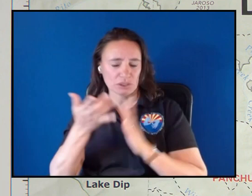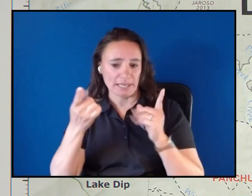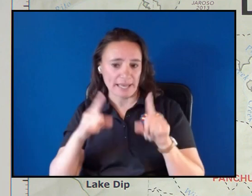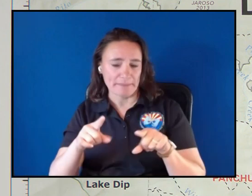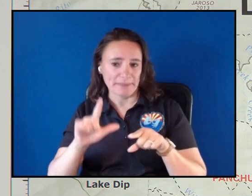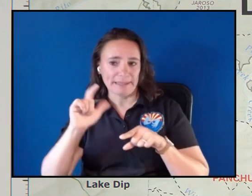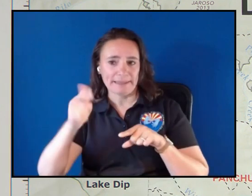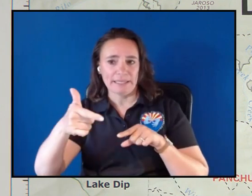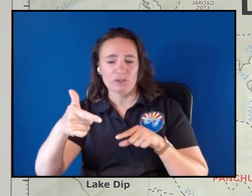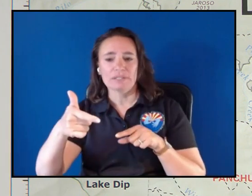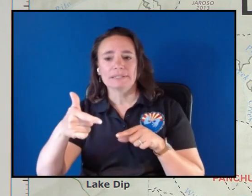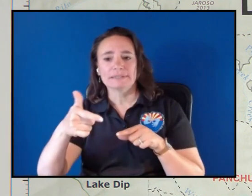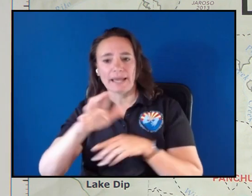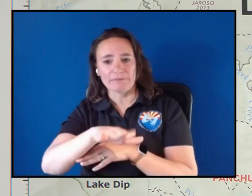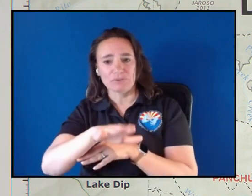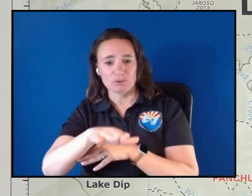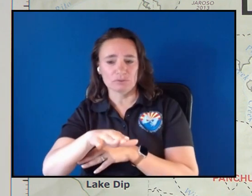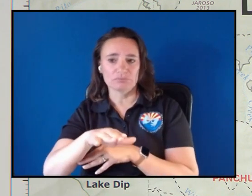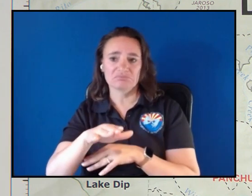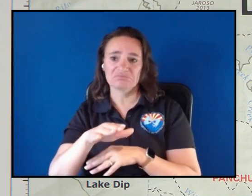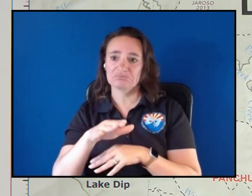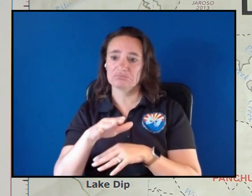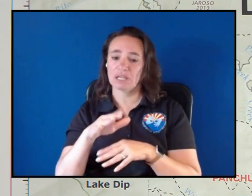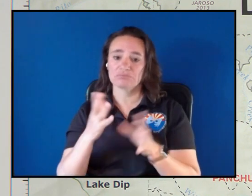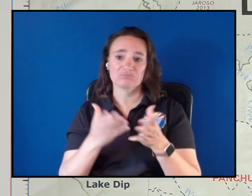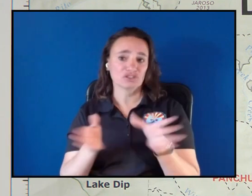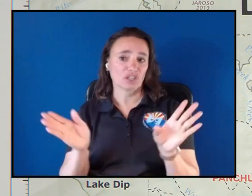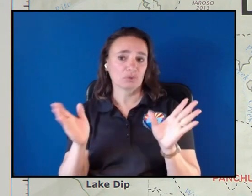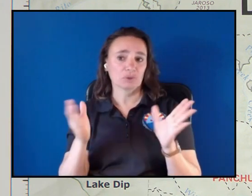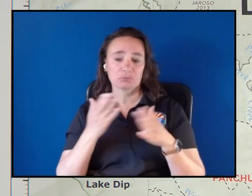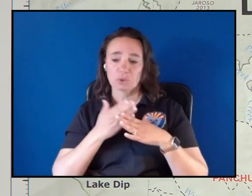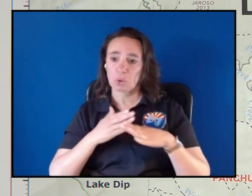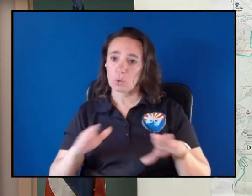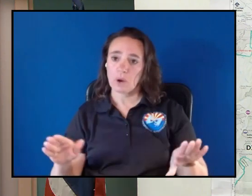been a real quiet last couple days on the incident and as